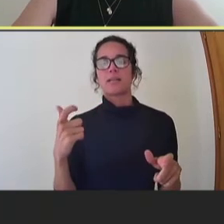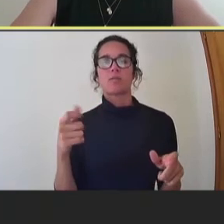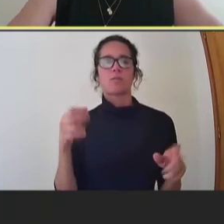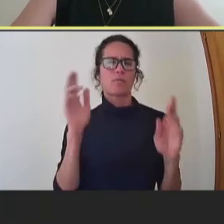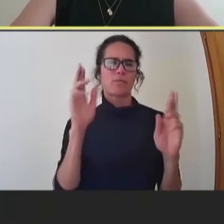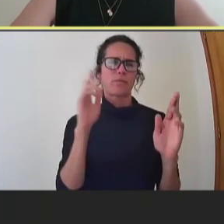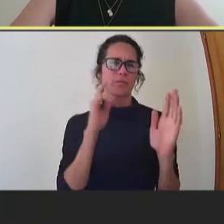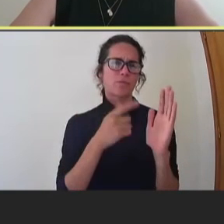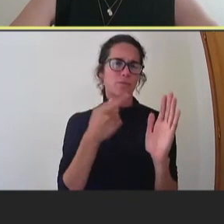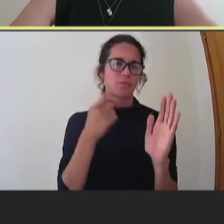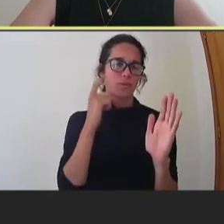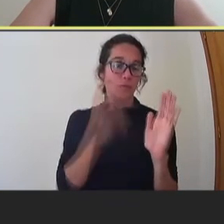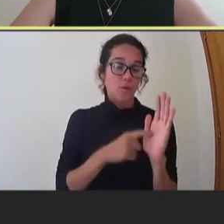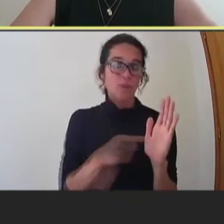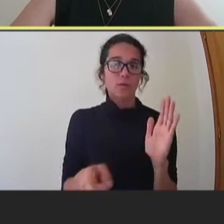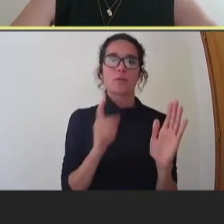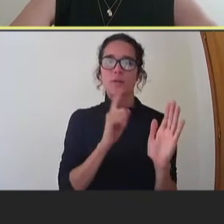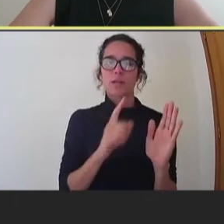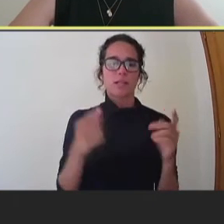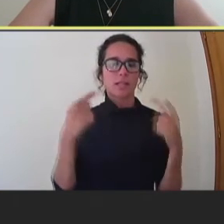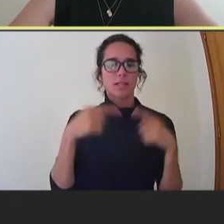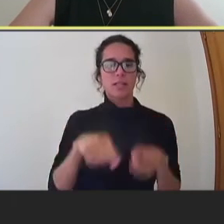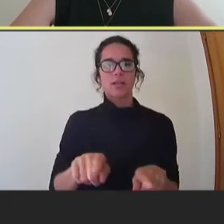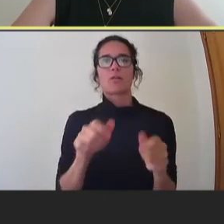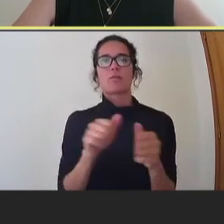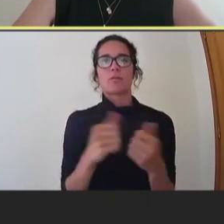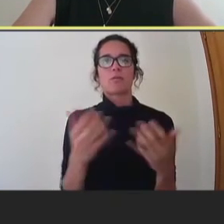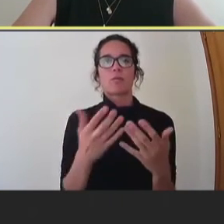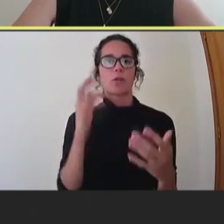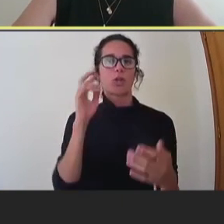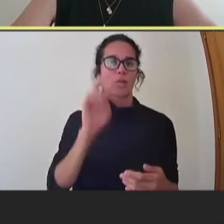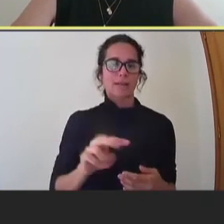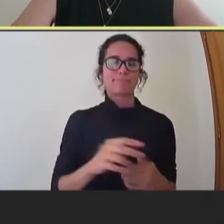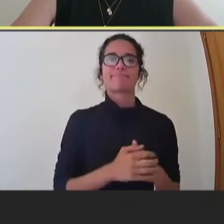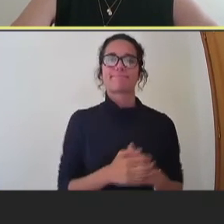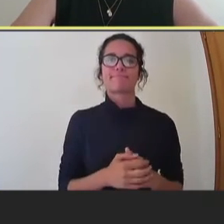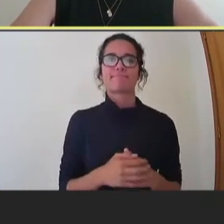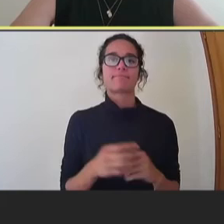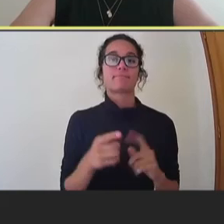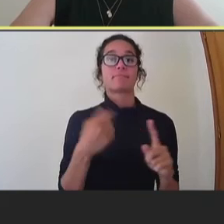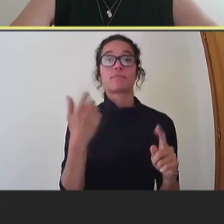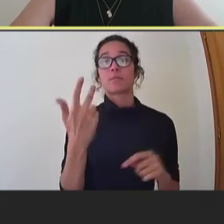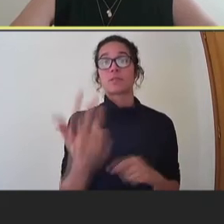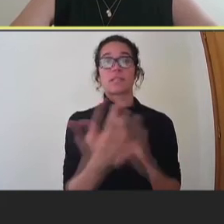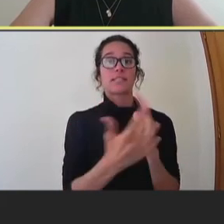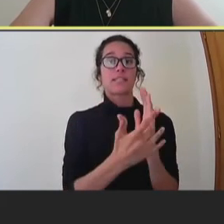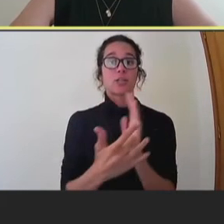the areas that BARDA is looking at. So, from these three technologies, what we are able to